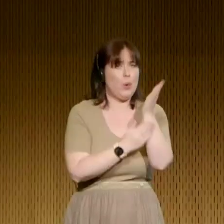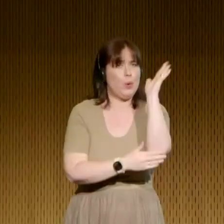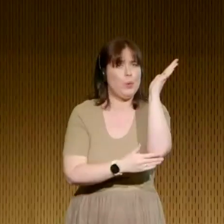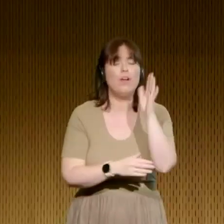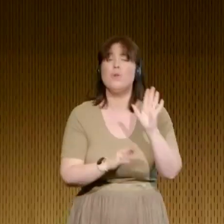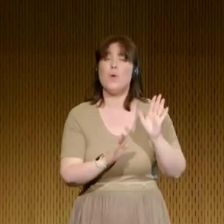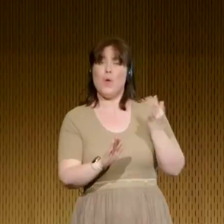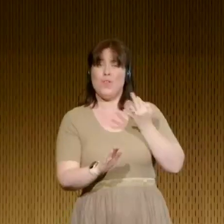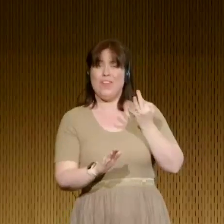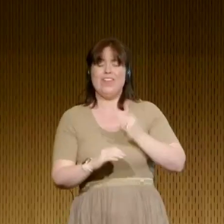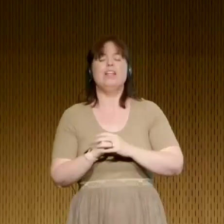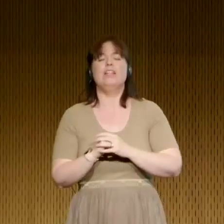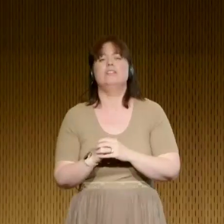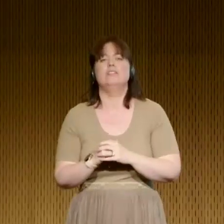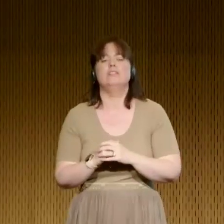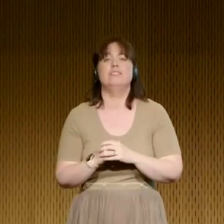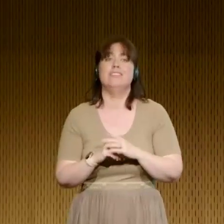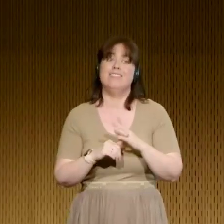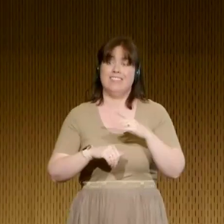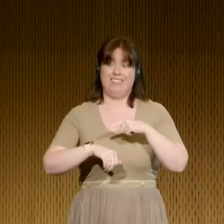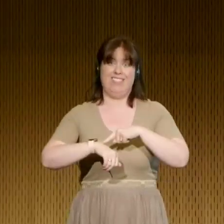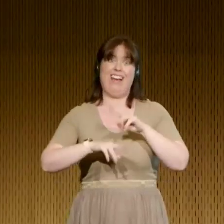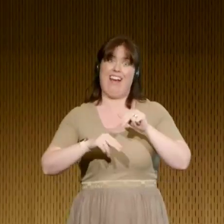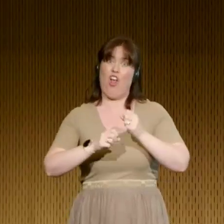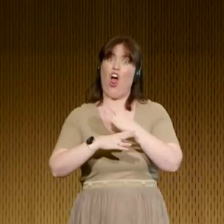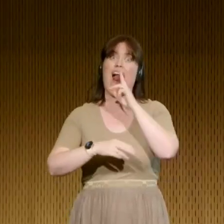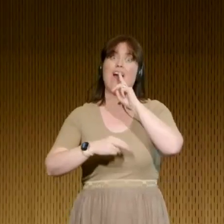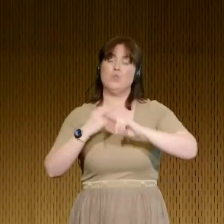(Anita): That's fine. We could spend a whole afternoon talking about the assessment piece